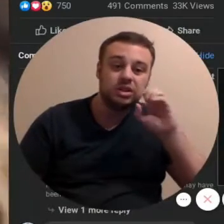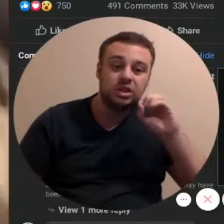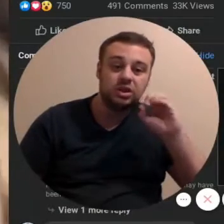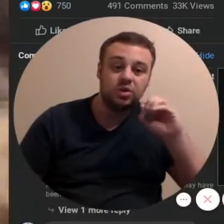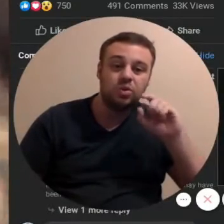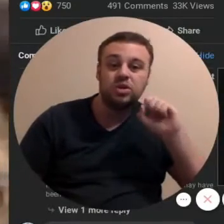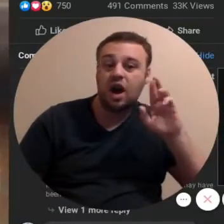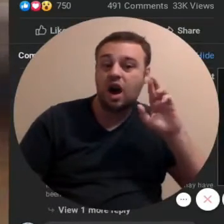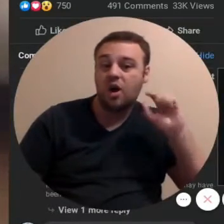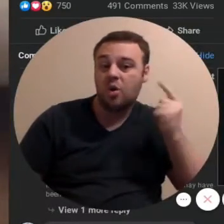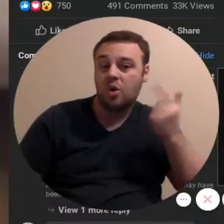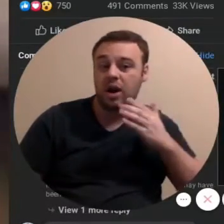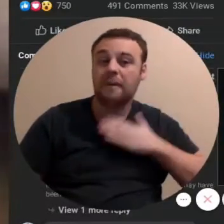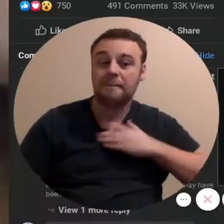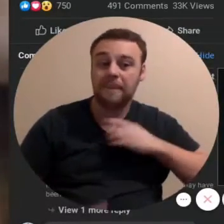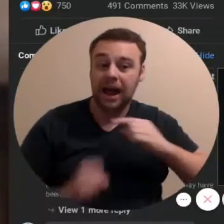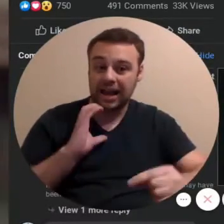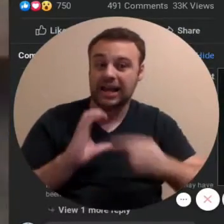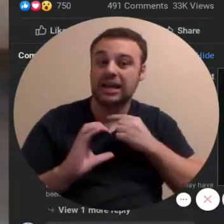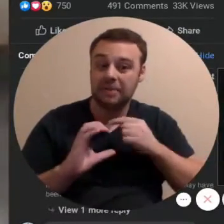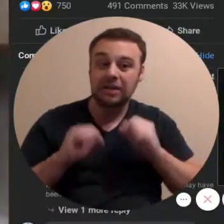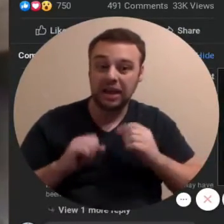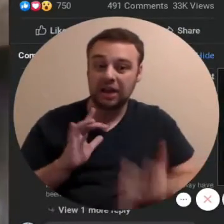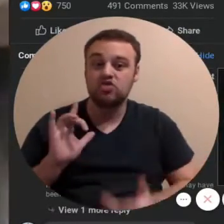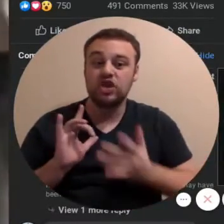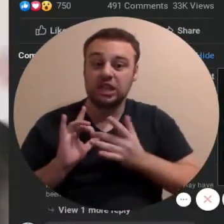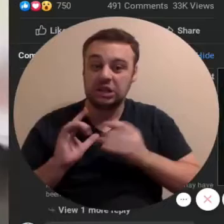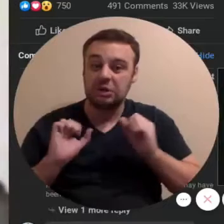our marketing department, but we at the zoo- we're trying to be... oh there we go!